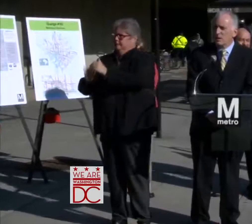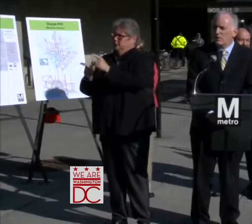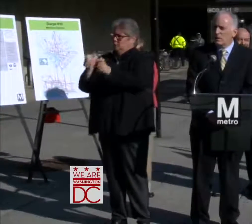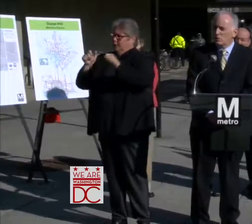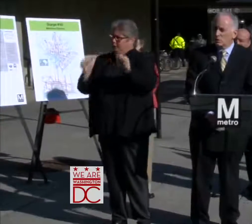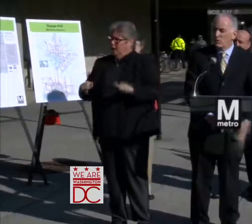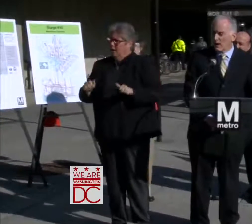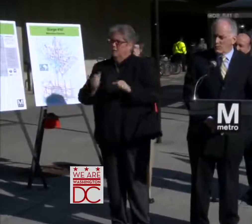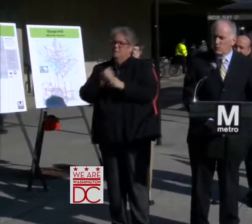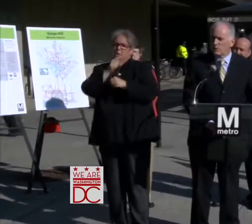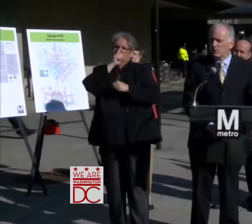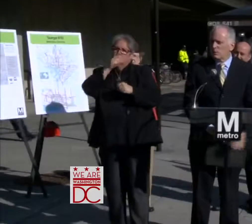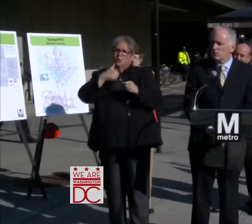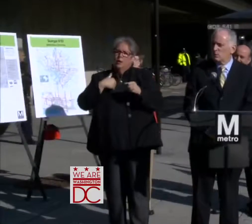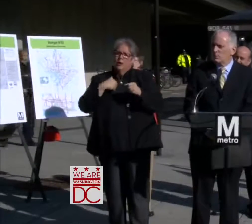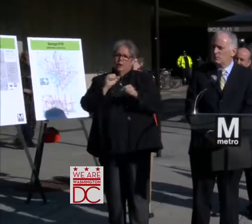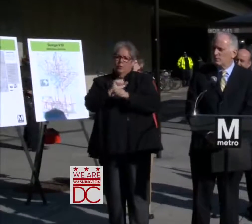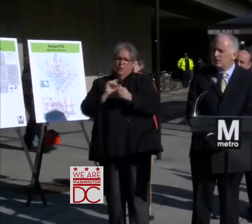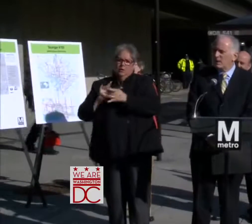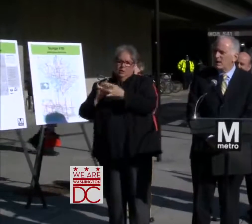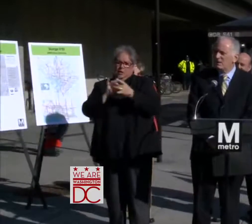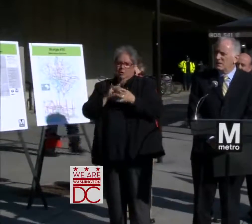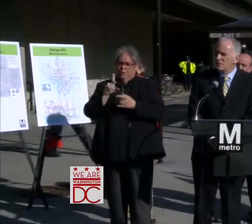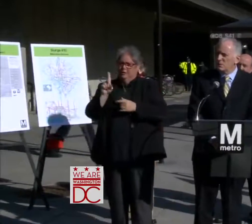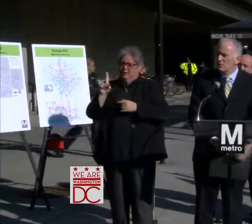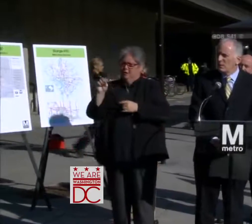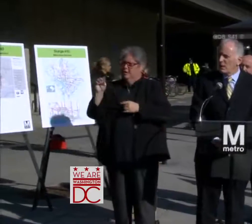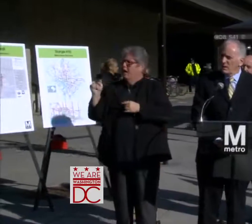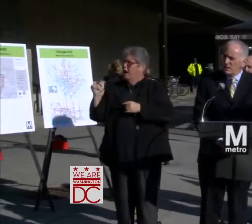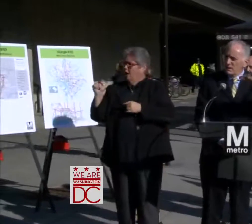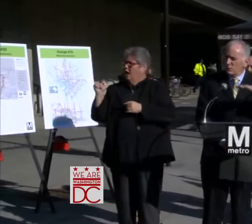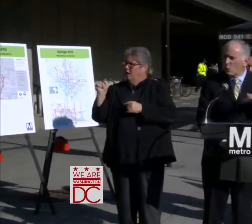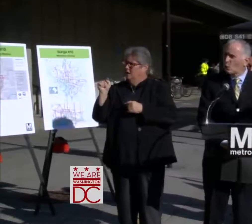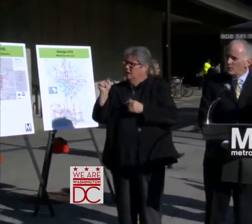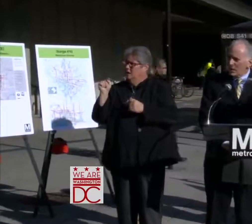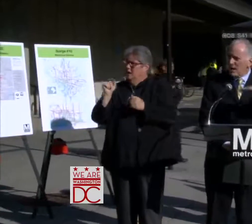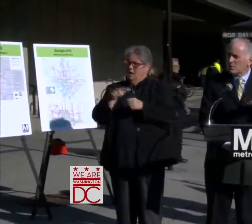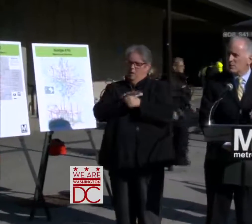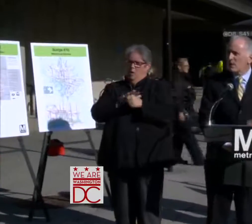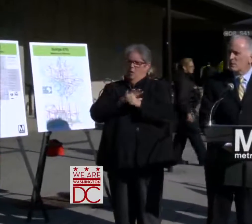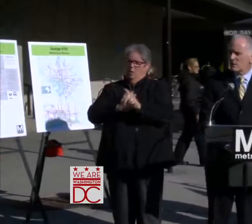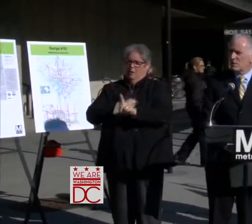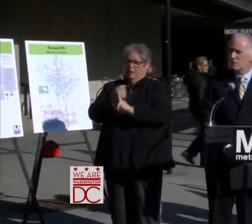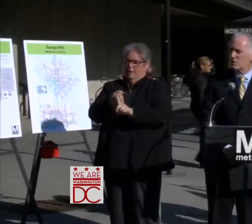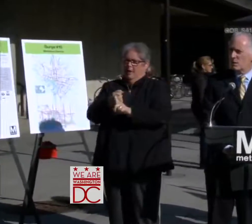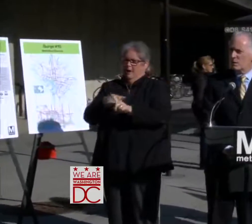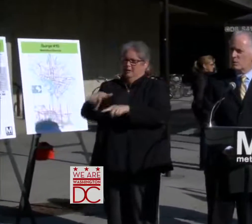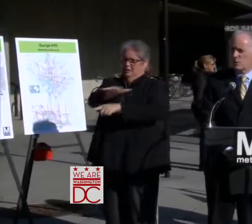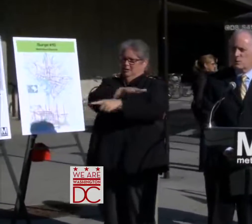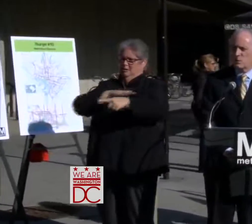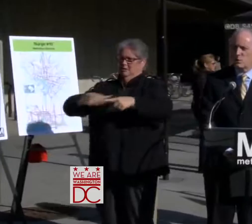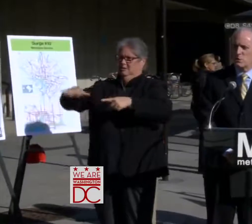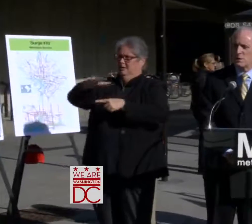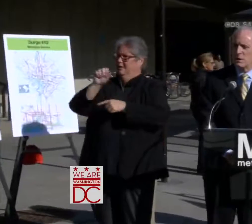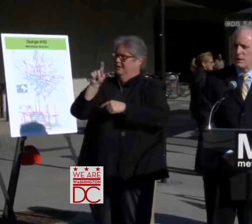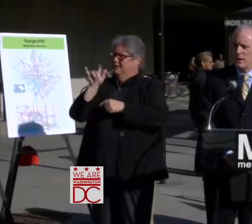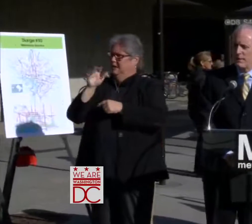WE'VE GOT TO MAKE SURE WE HAVE WORKED VERY CLOSE WITH DDOT ON THE LOCAL IMPACTS AROUND THE STATIONS TO DEAL WITH THOSE ISSUES.